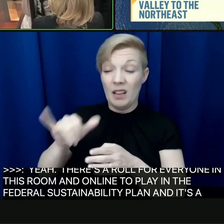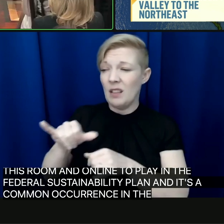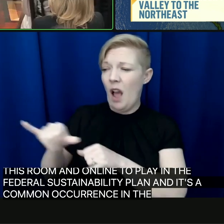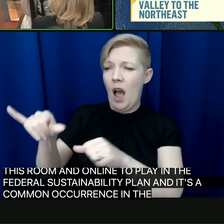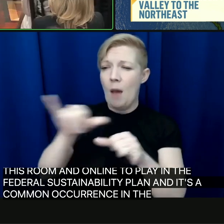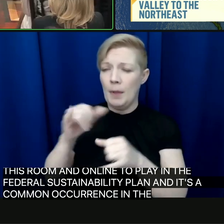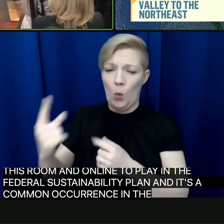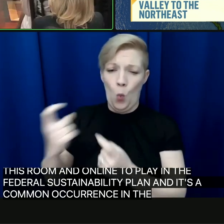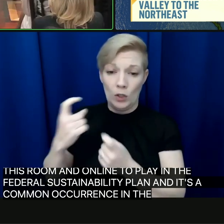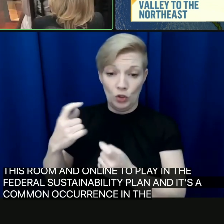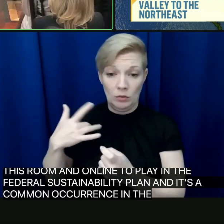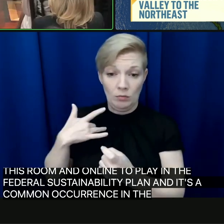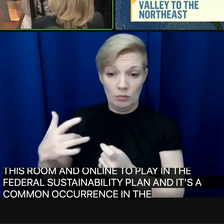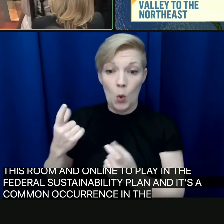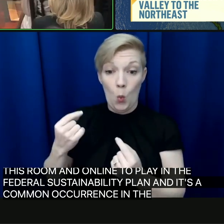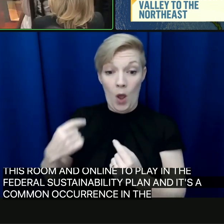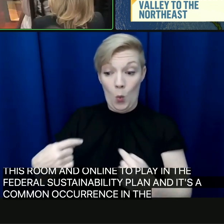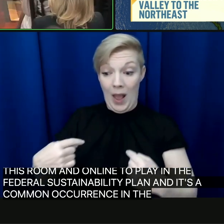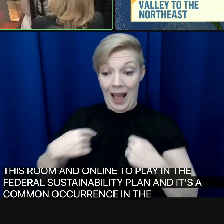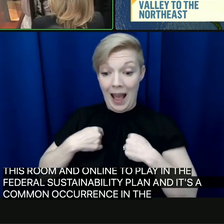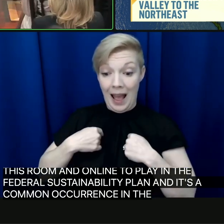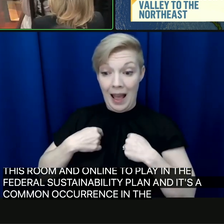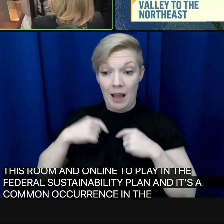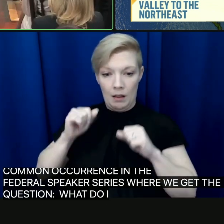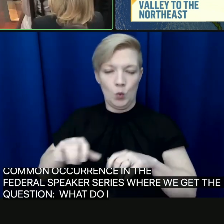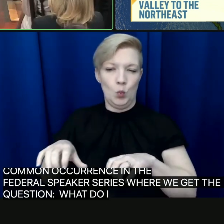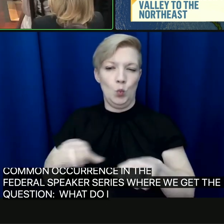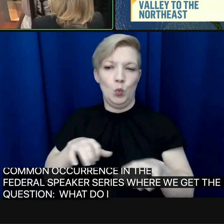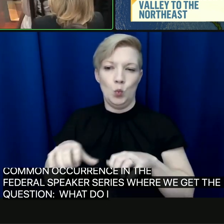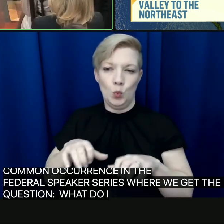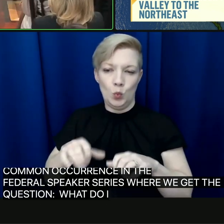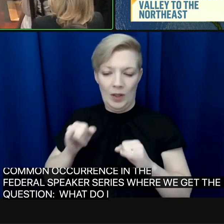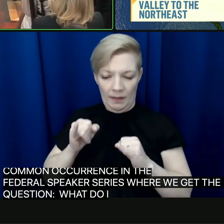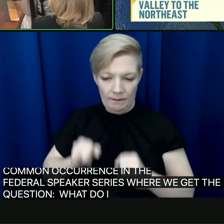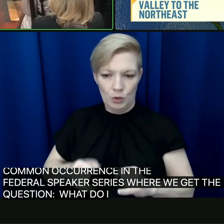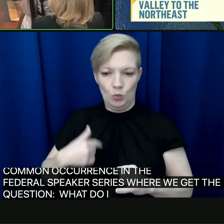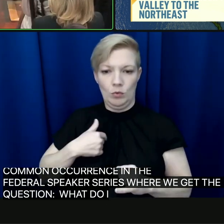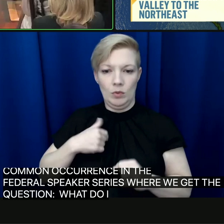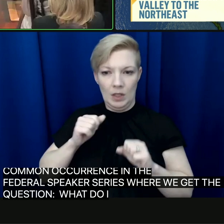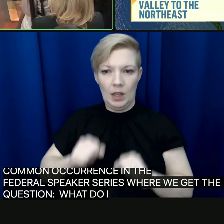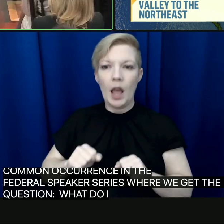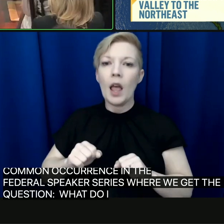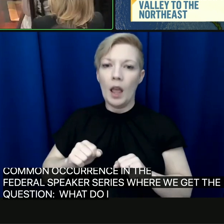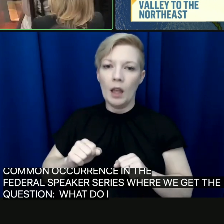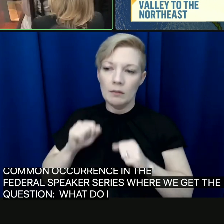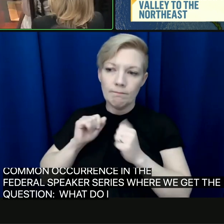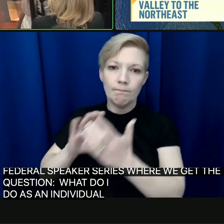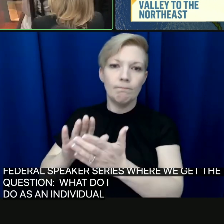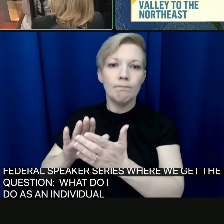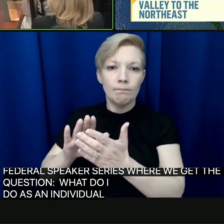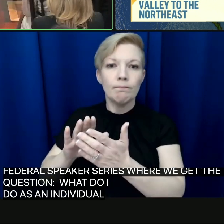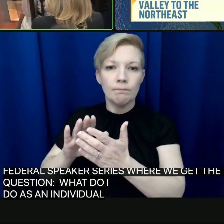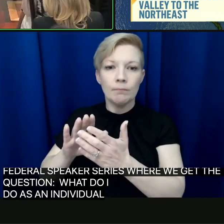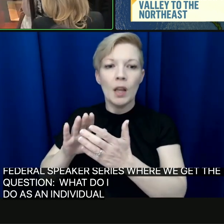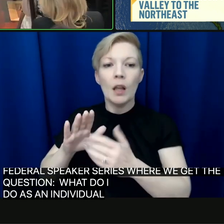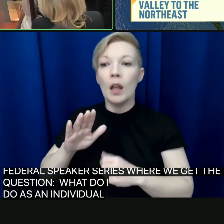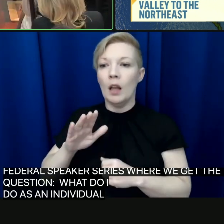what do I do as an individual to combat climate change? I suspect you get that question on occasion. And what do you say?